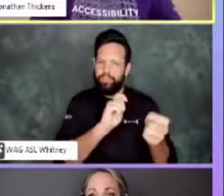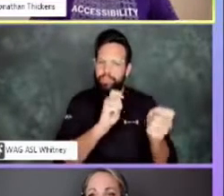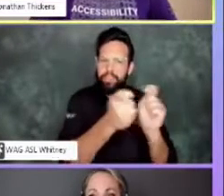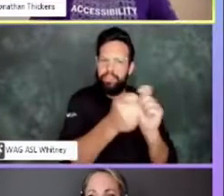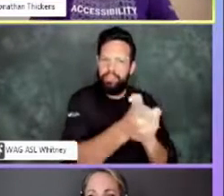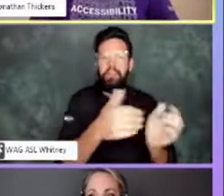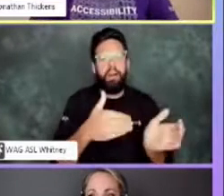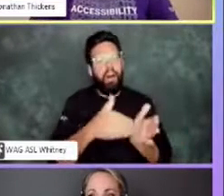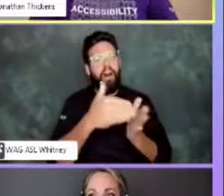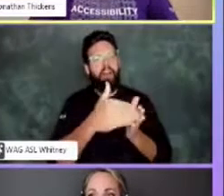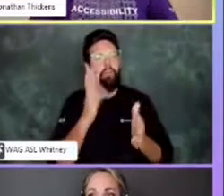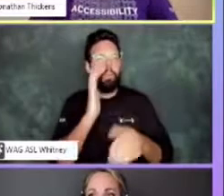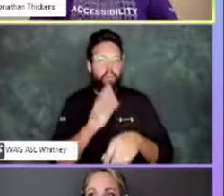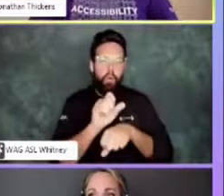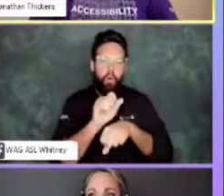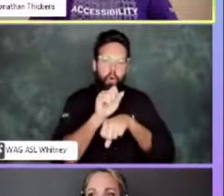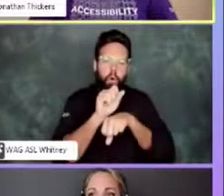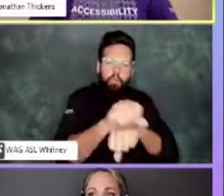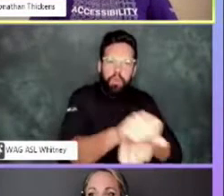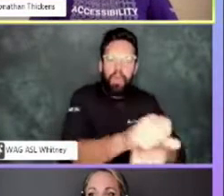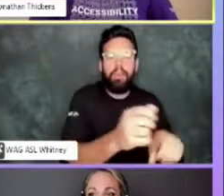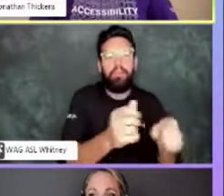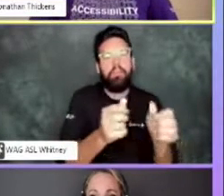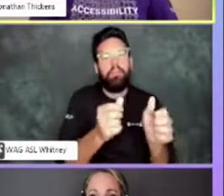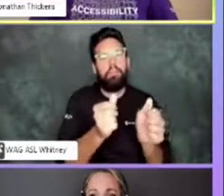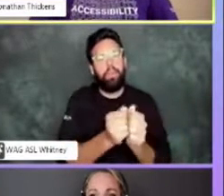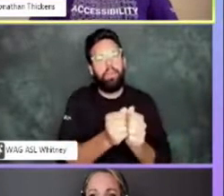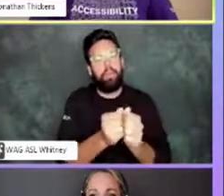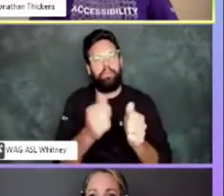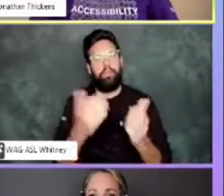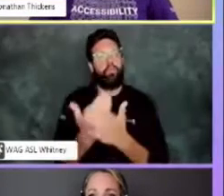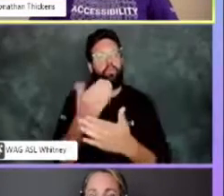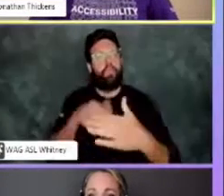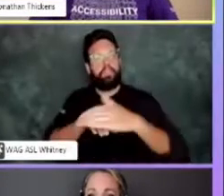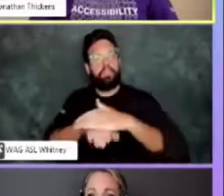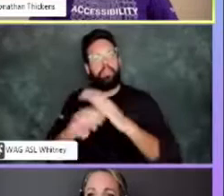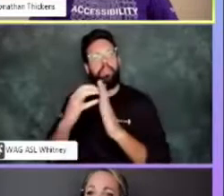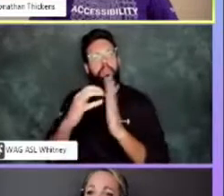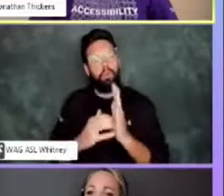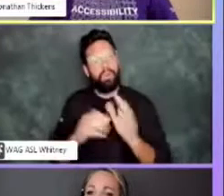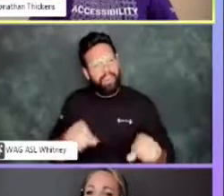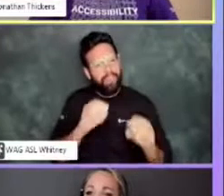with accessibility violations with new accessible code, and you're gonna get to fix those issues along the way for free.